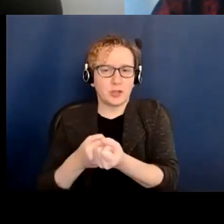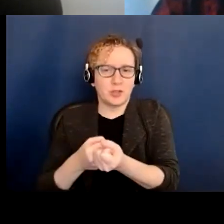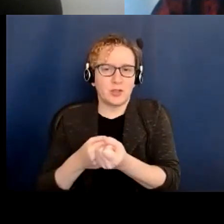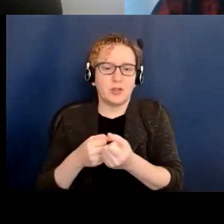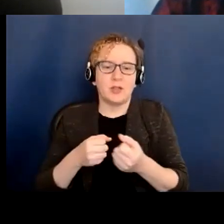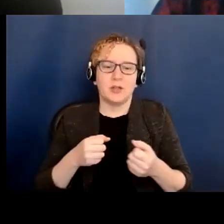and accommodations.